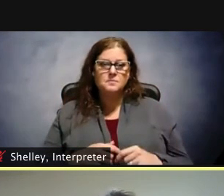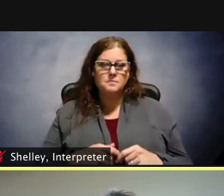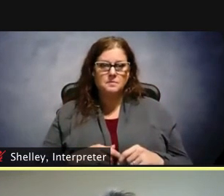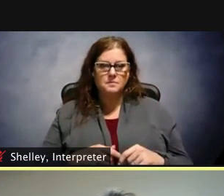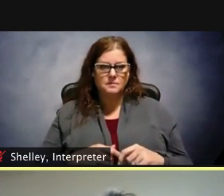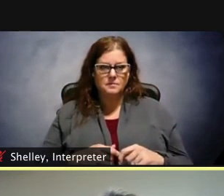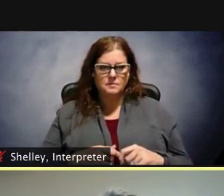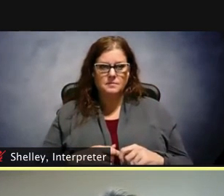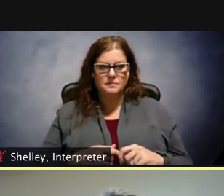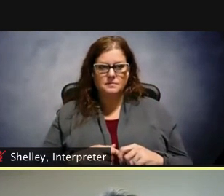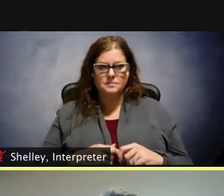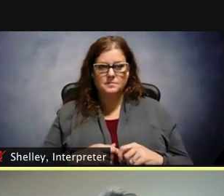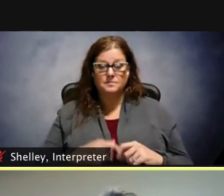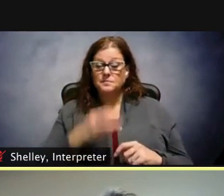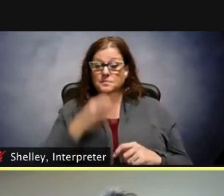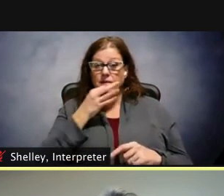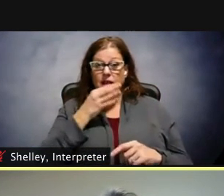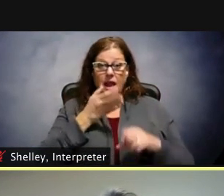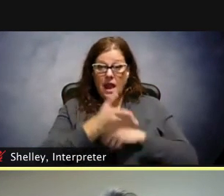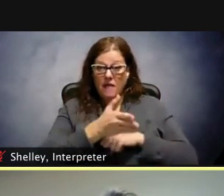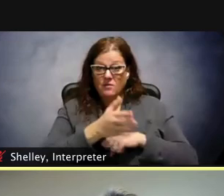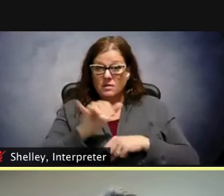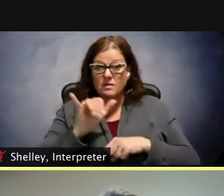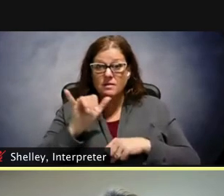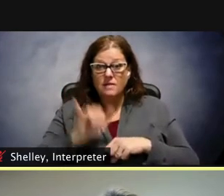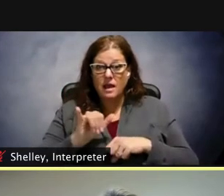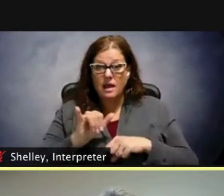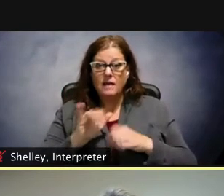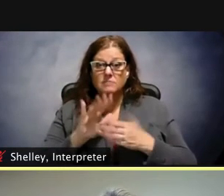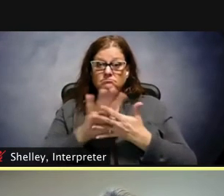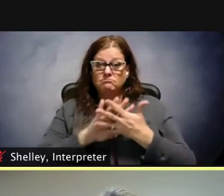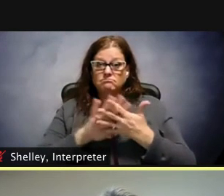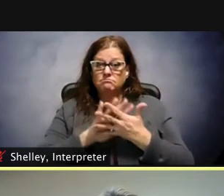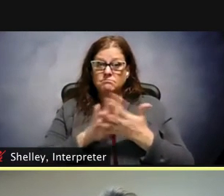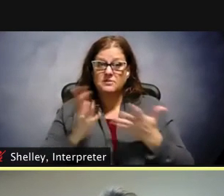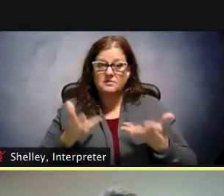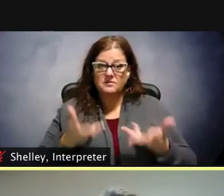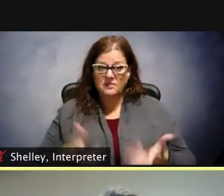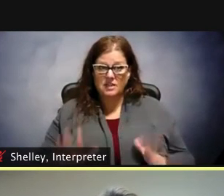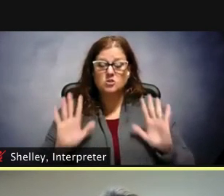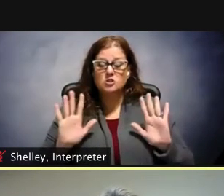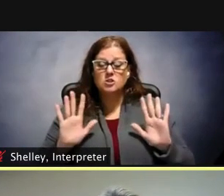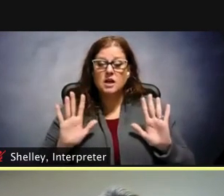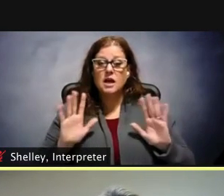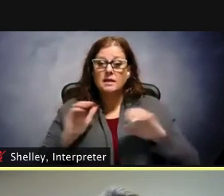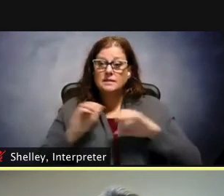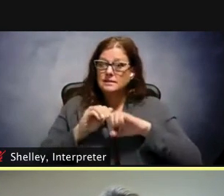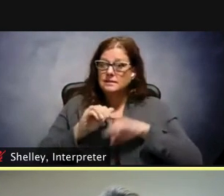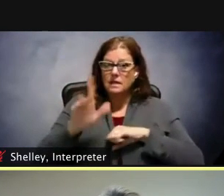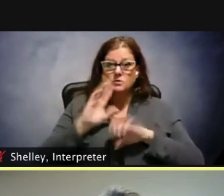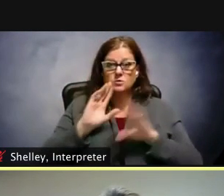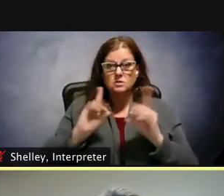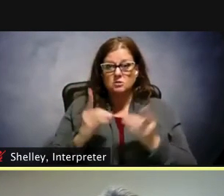Soon after that audiogram was done, it was sent to the district to be reviewed,